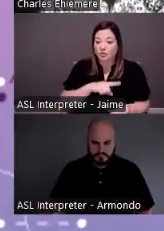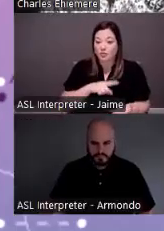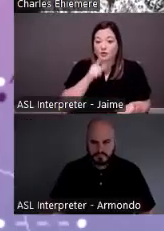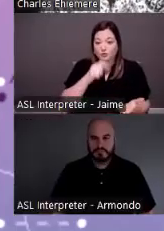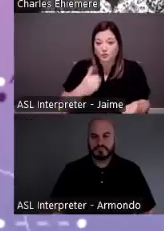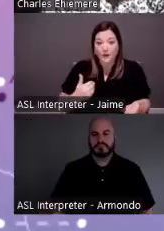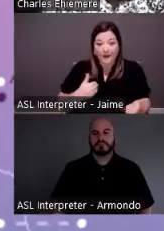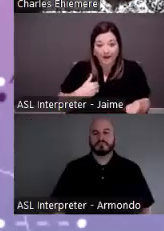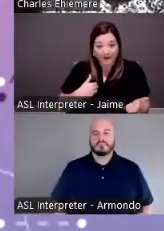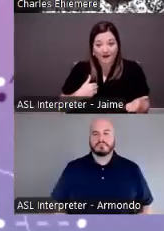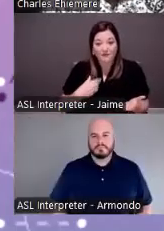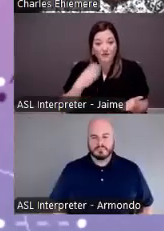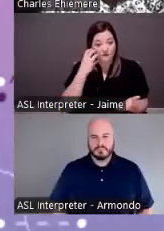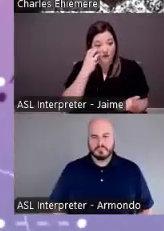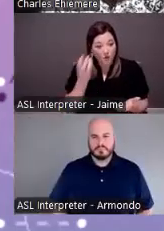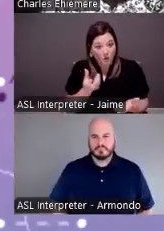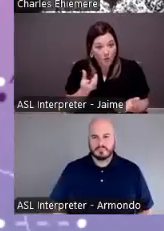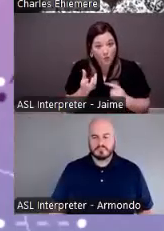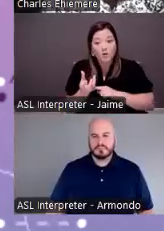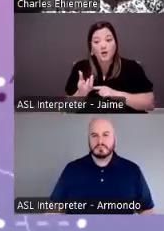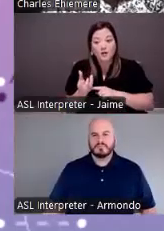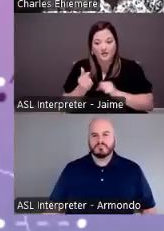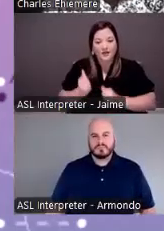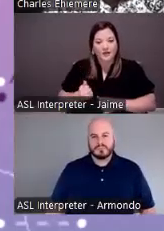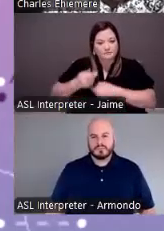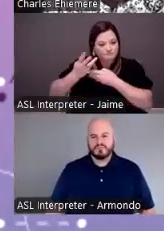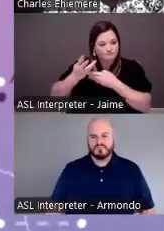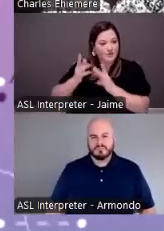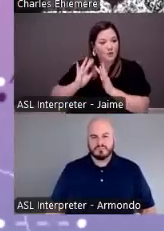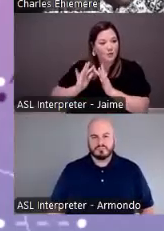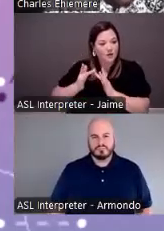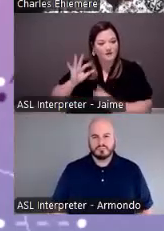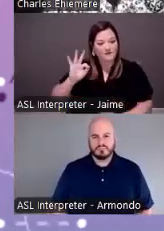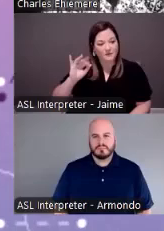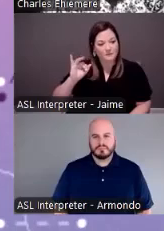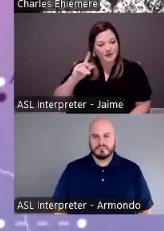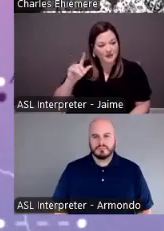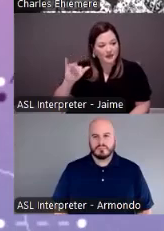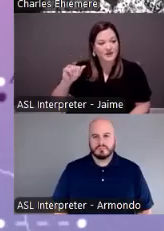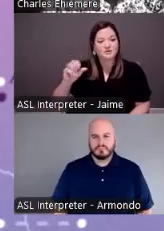they can log on to the website www.familiasolutions.org